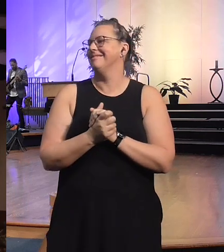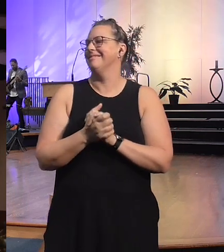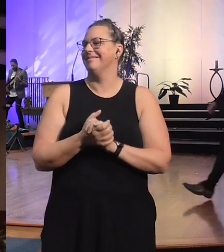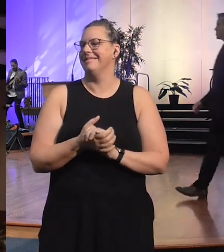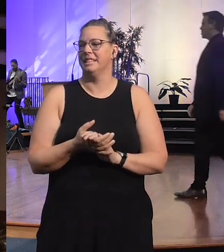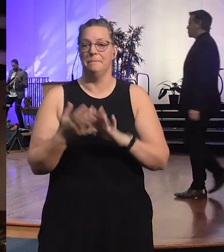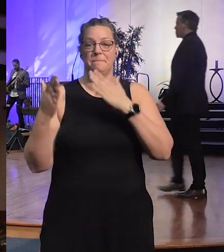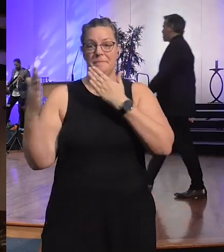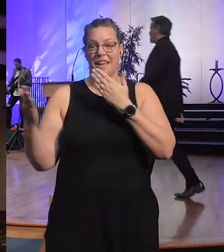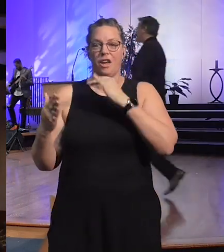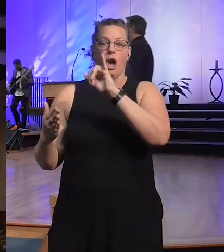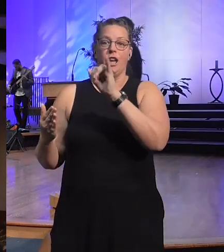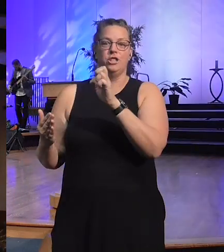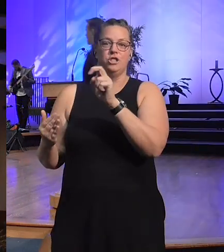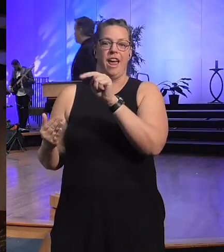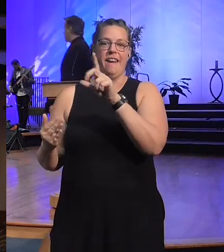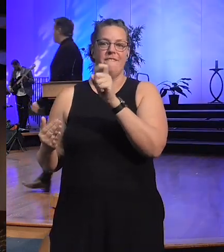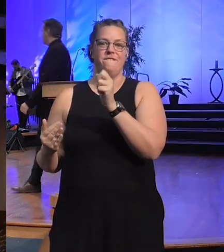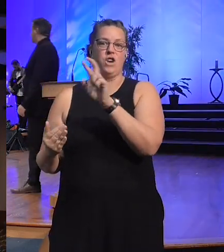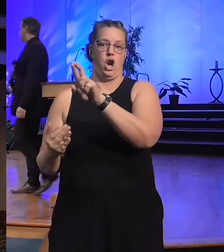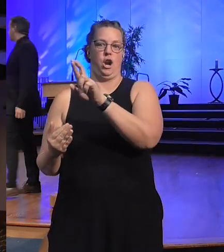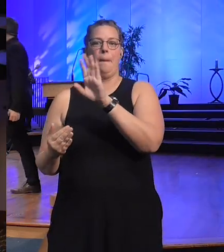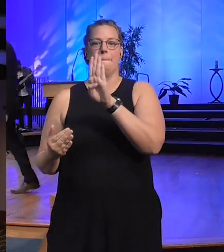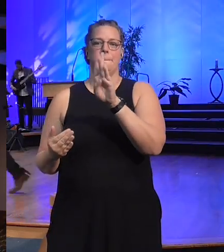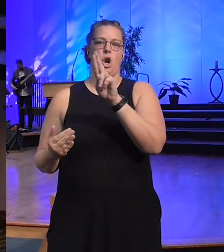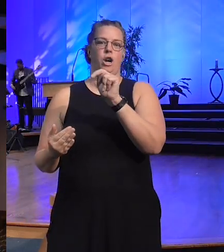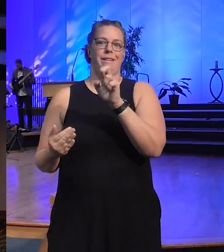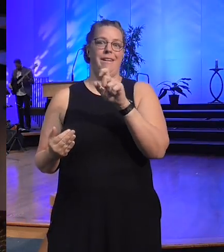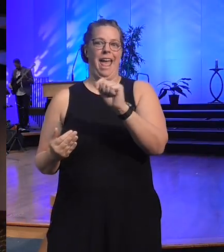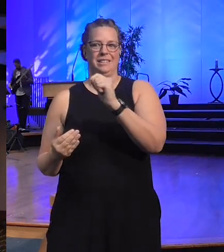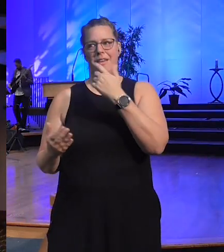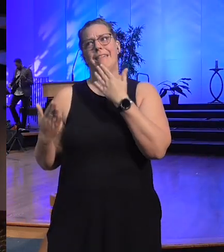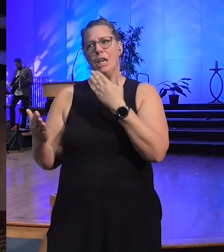thank you Jennifer Bernett so wonderful to have you with us today Mile High band Looking Good